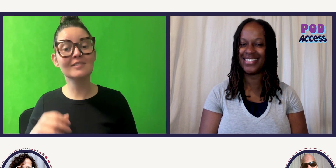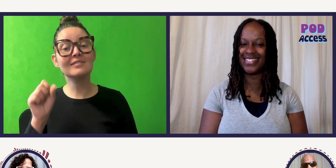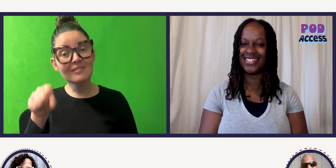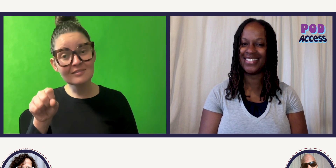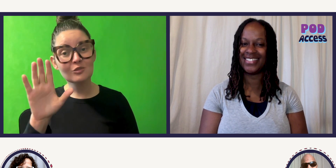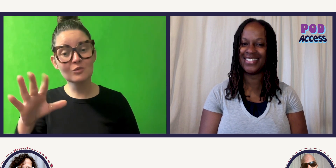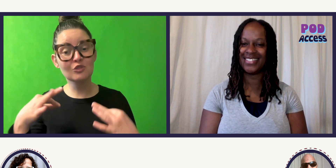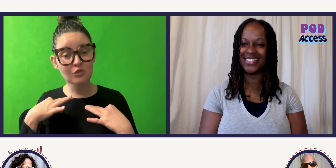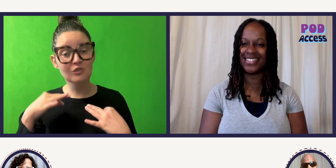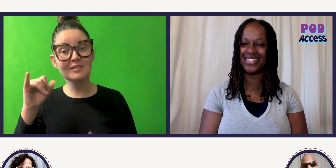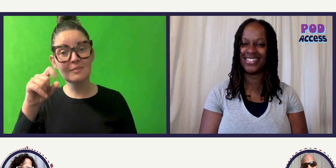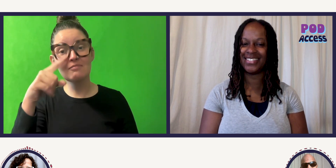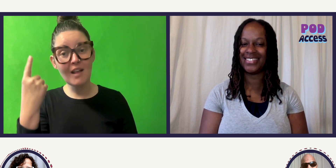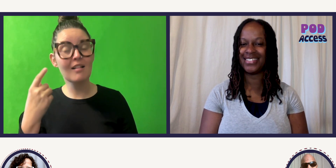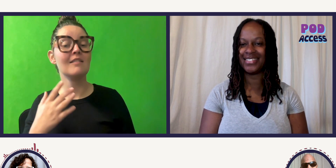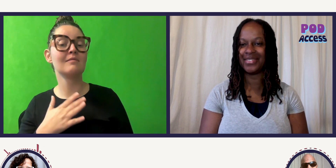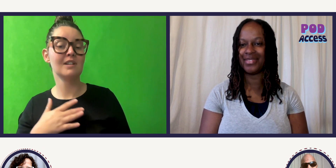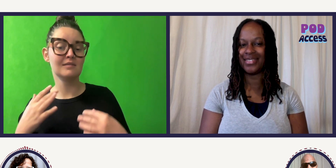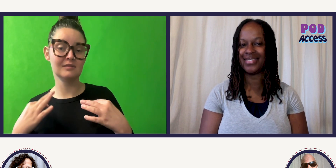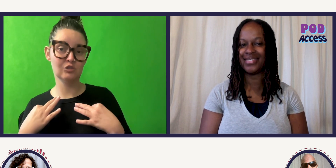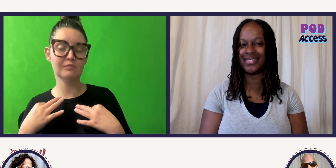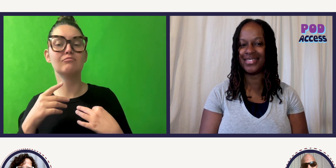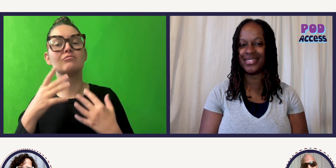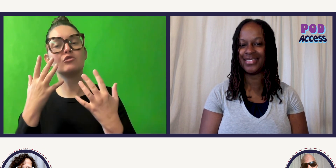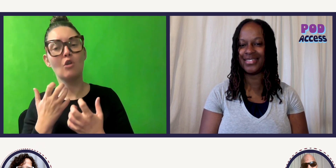Yes, your shirt is black, and mine is dark gray with a turtleneck.